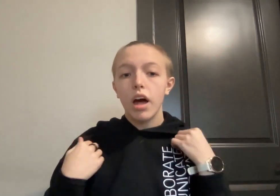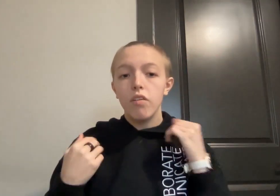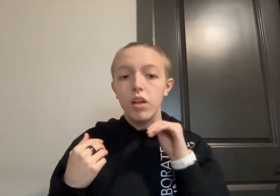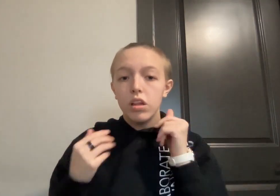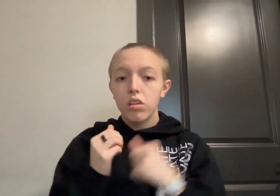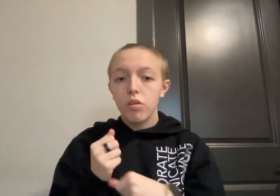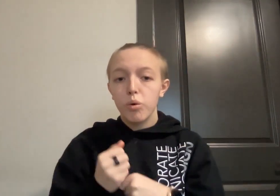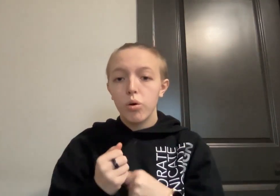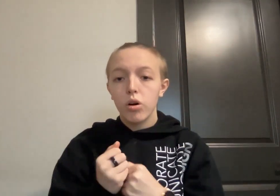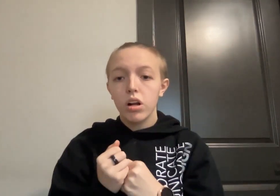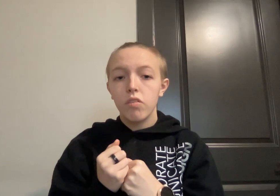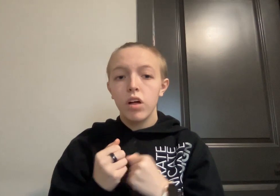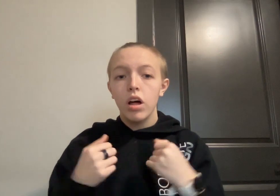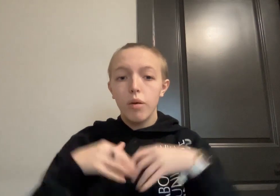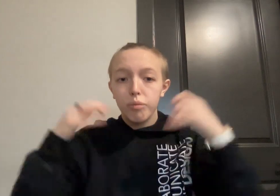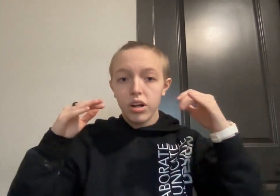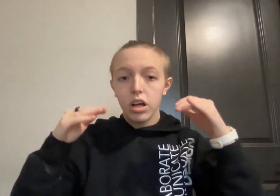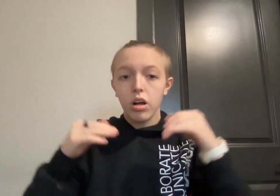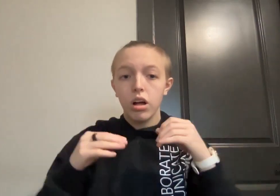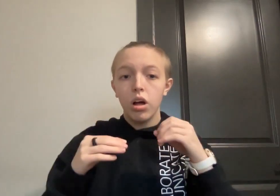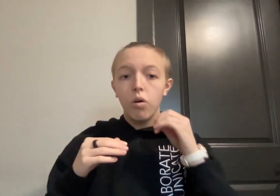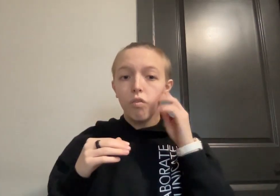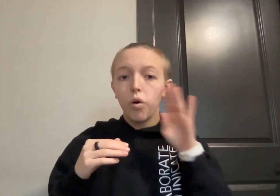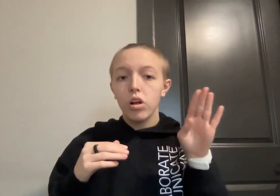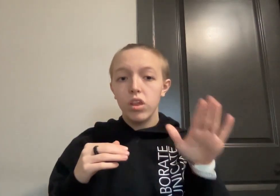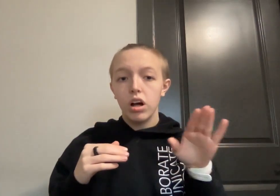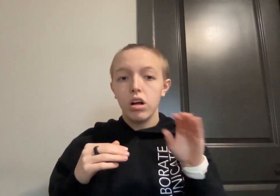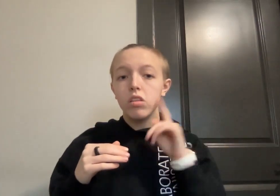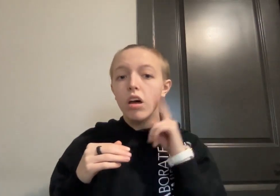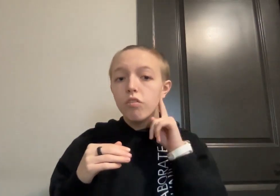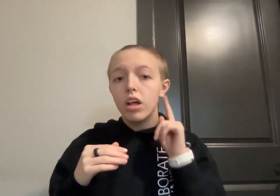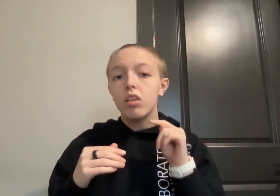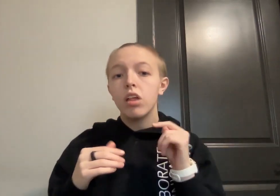had a supportive upbringing for their deafness,